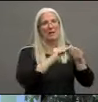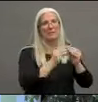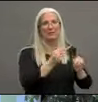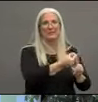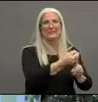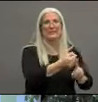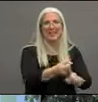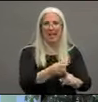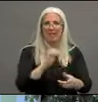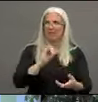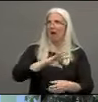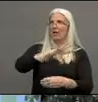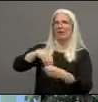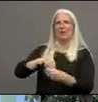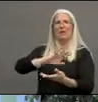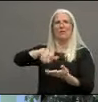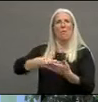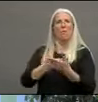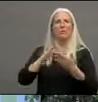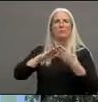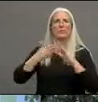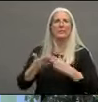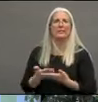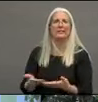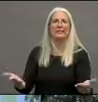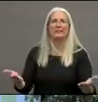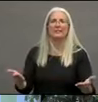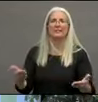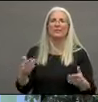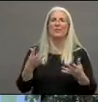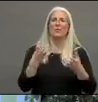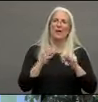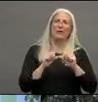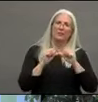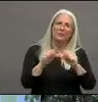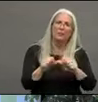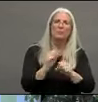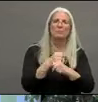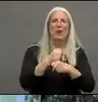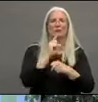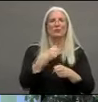So continue practicing the protocols and that's definitely going to slow the spread in